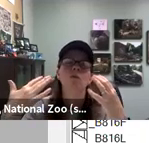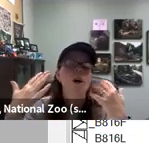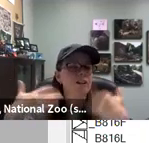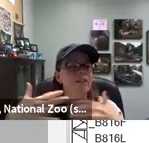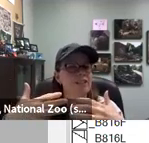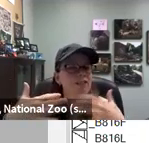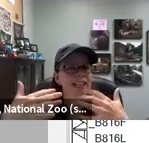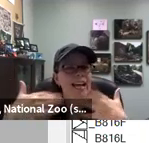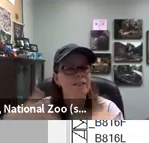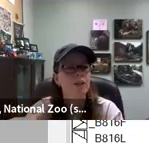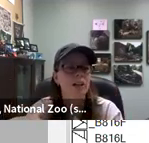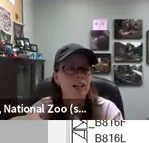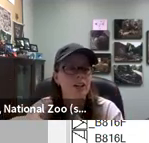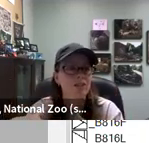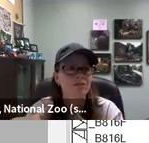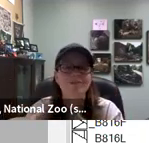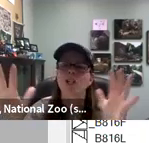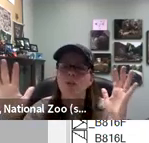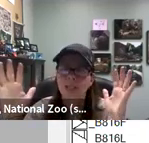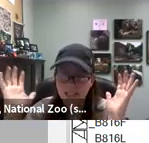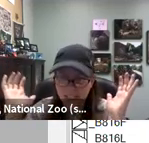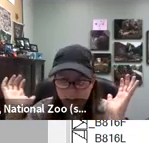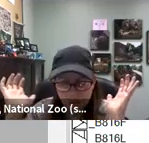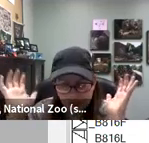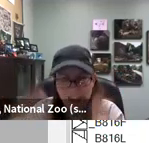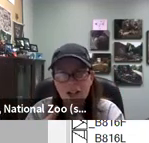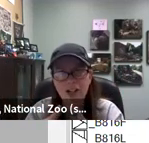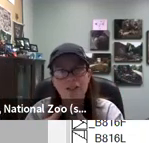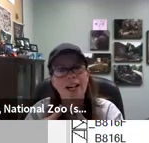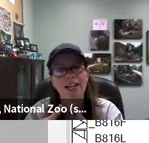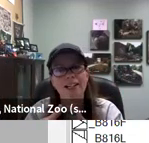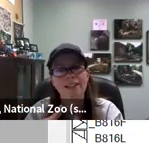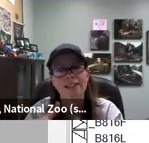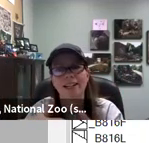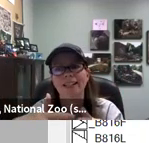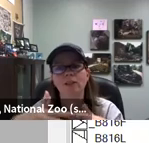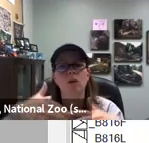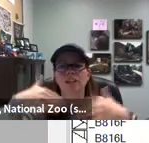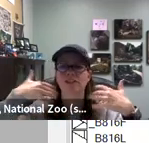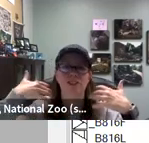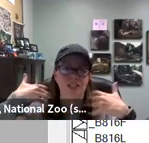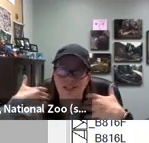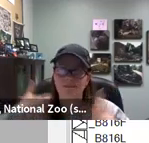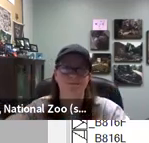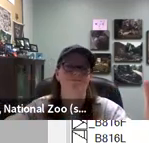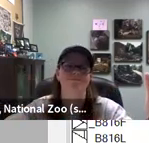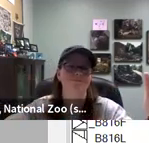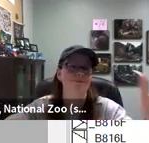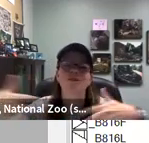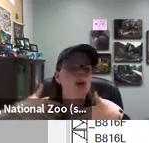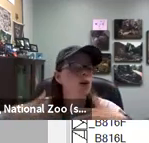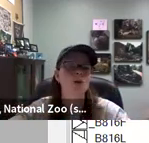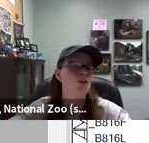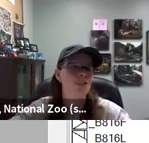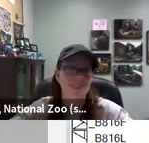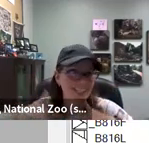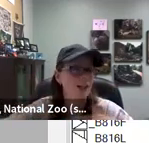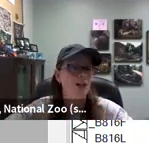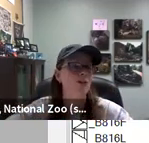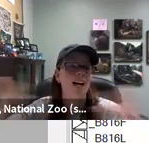water doesn't really have anywhere to go. So we get these really hard rains